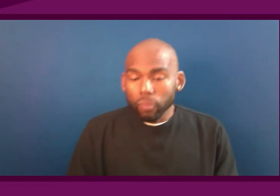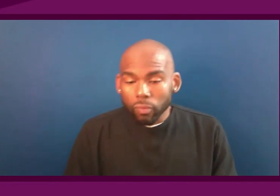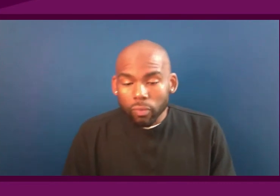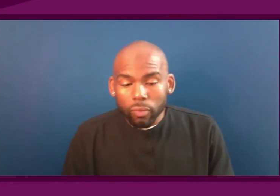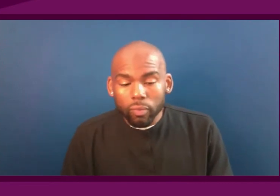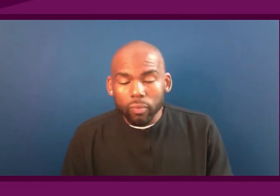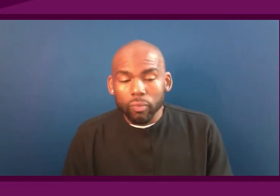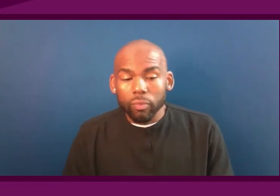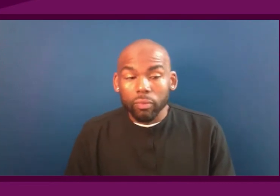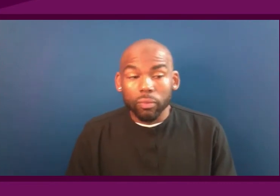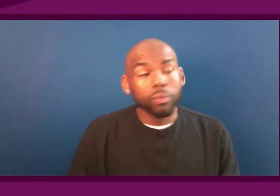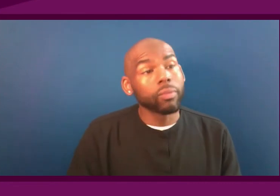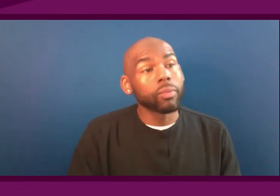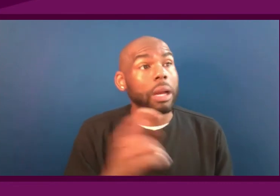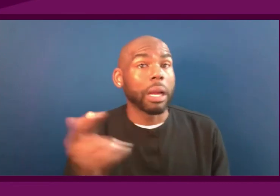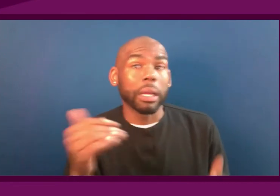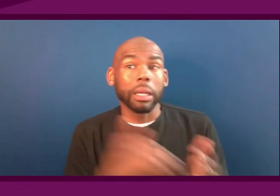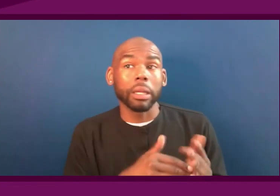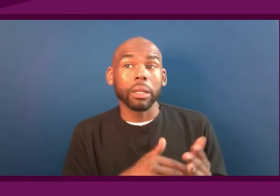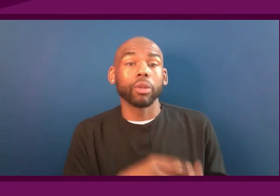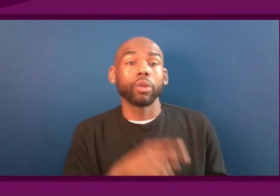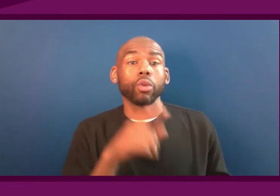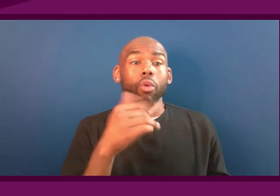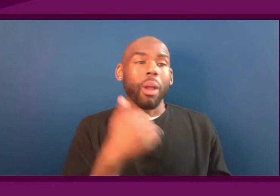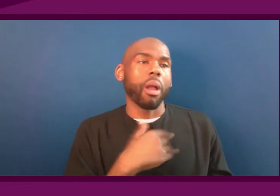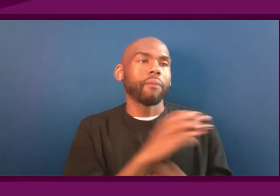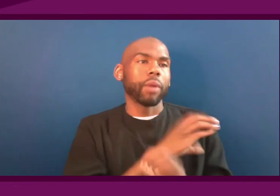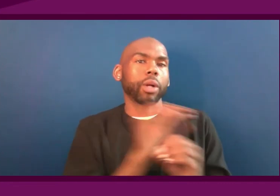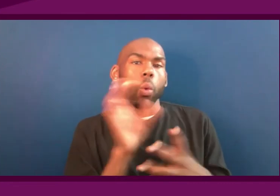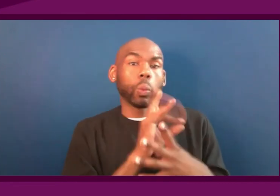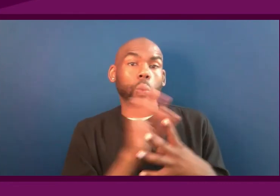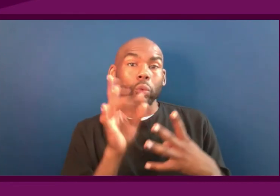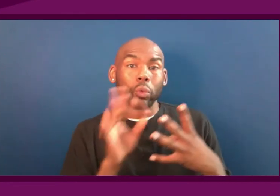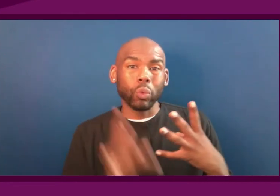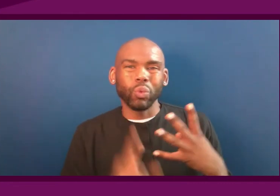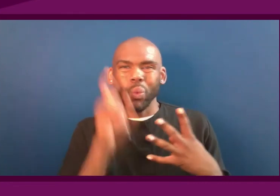to... Once again, we're getting together, like with Billion Strong. We already have